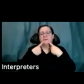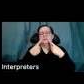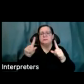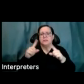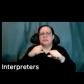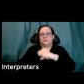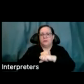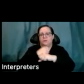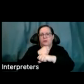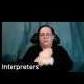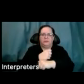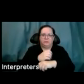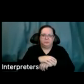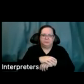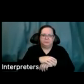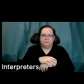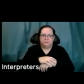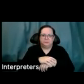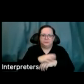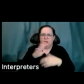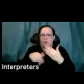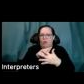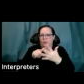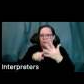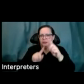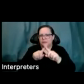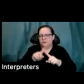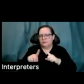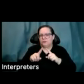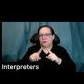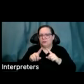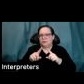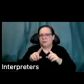acts. He had aggressive confrontation or litigation. But